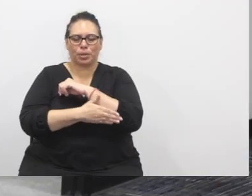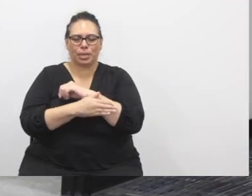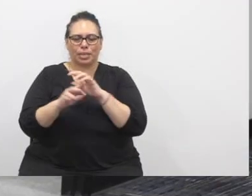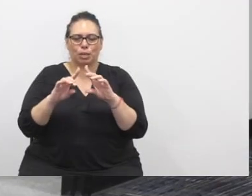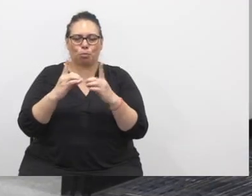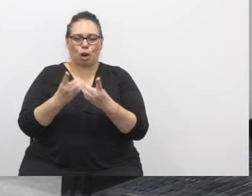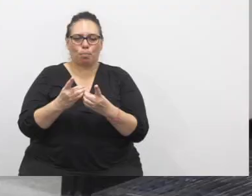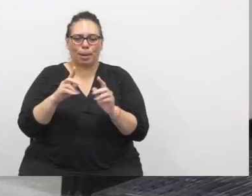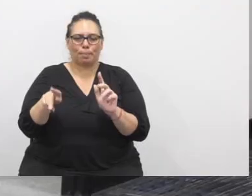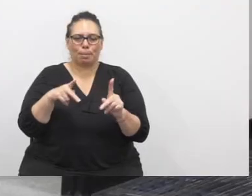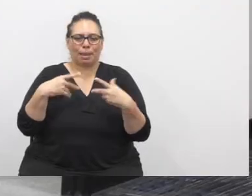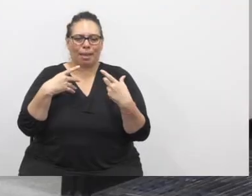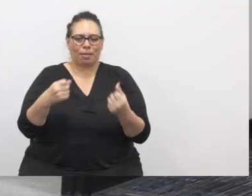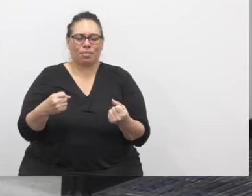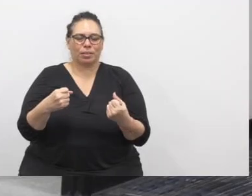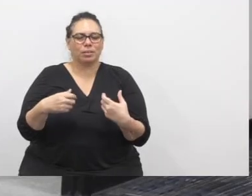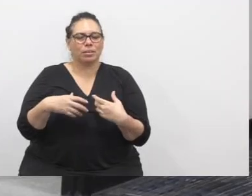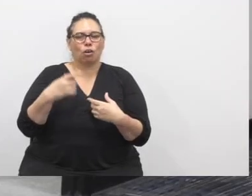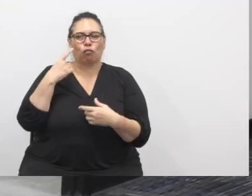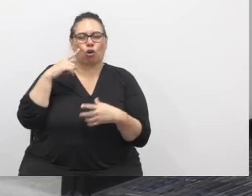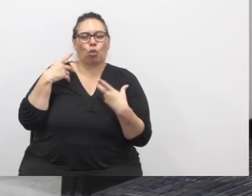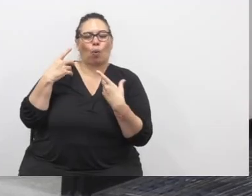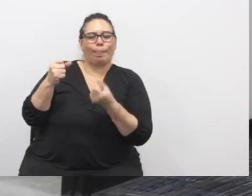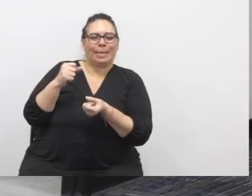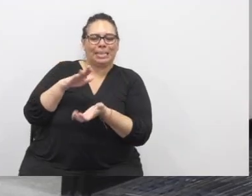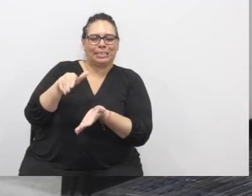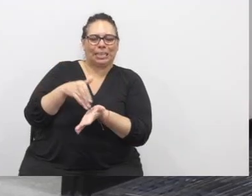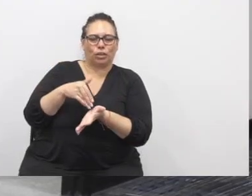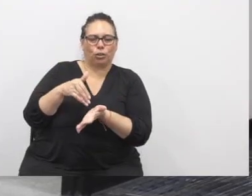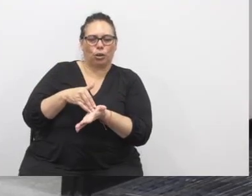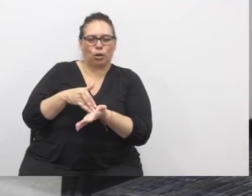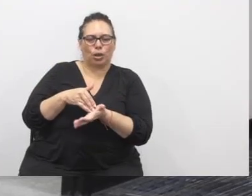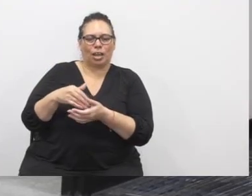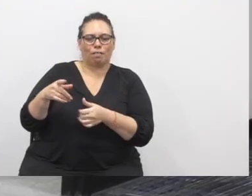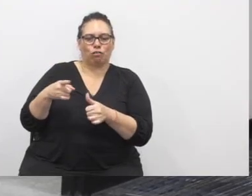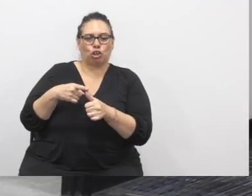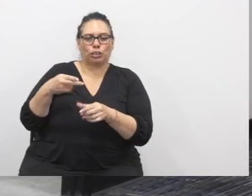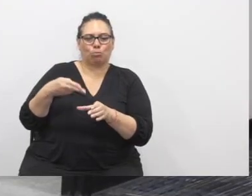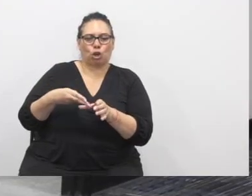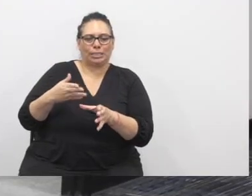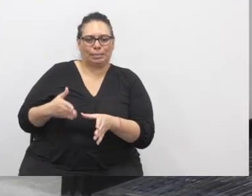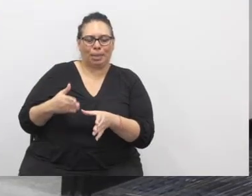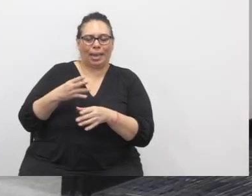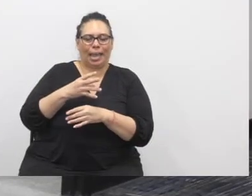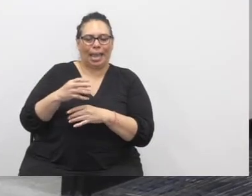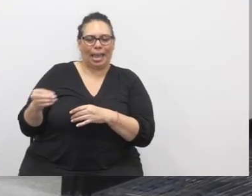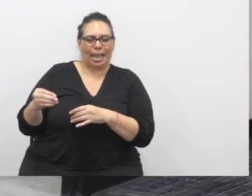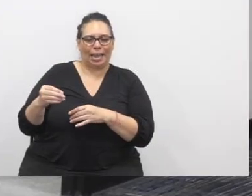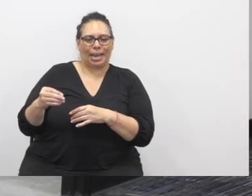for their wellbeing center. I was their first participant as well as was a freshman.